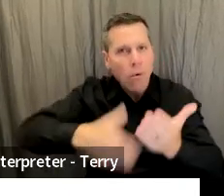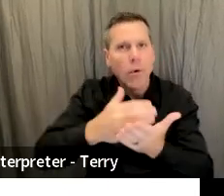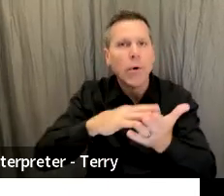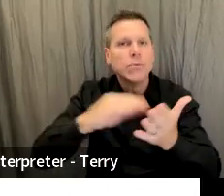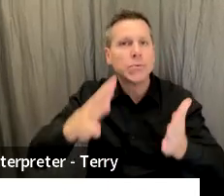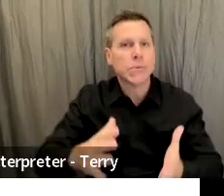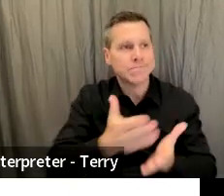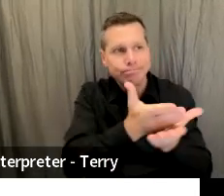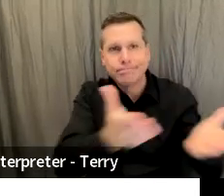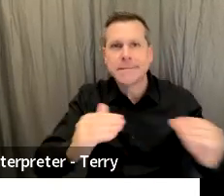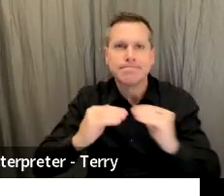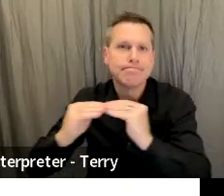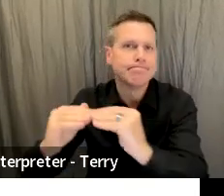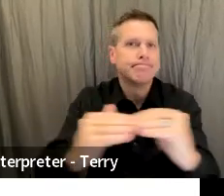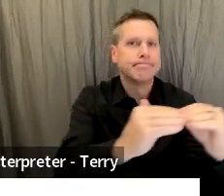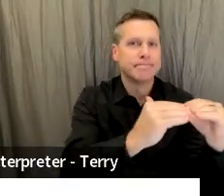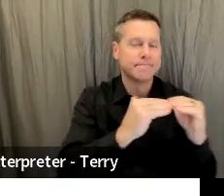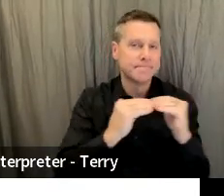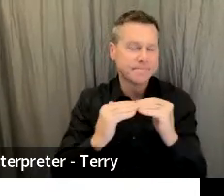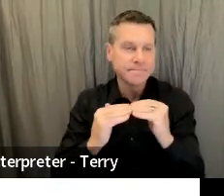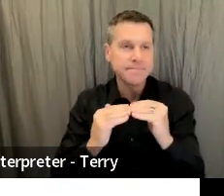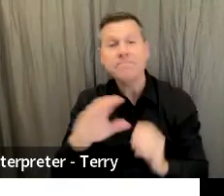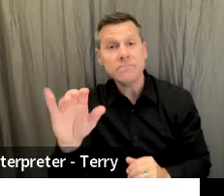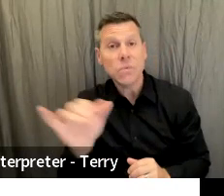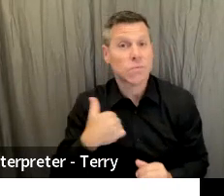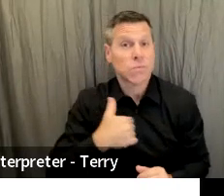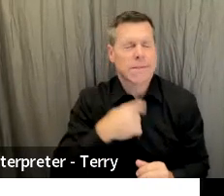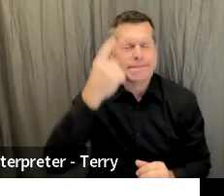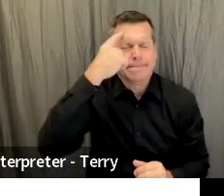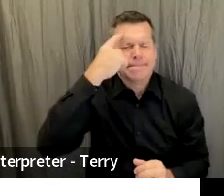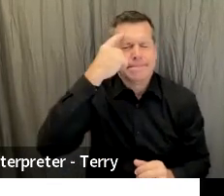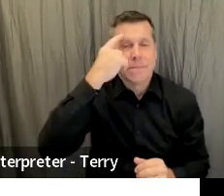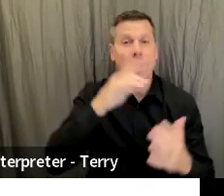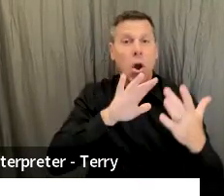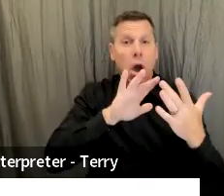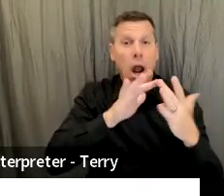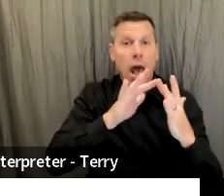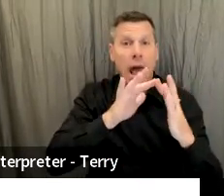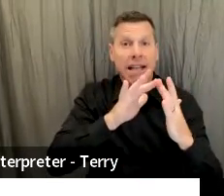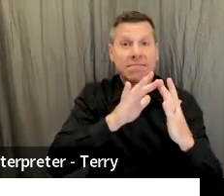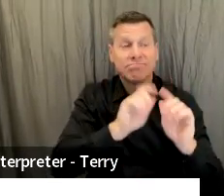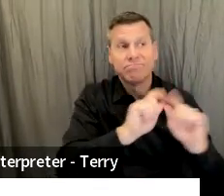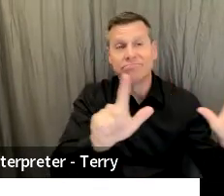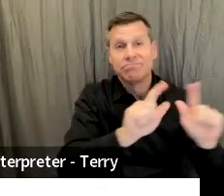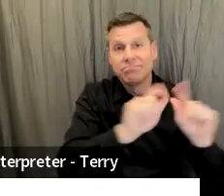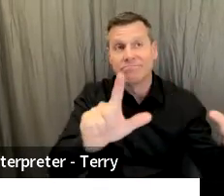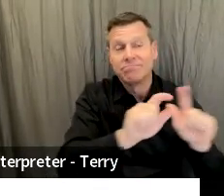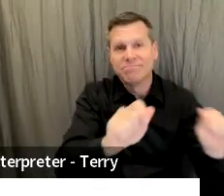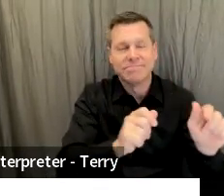make sure that even though we're sort of in that mindset right now of online, online, online design, that what we were making